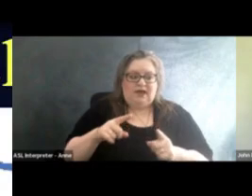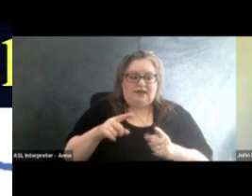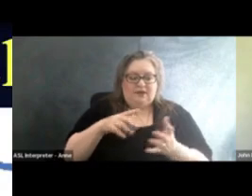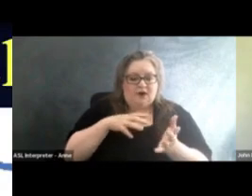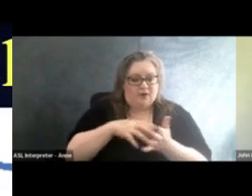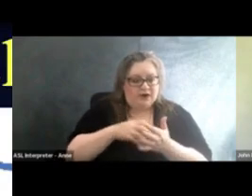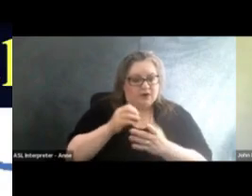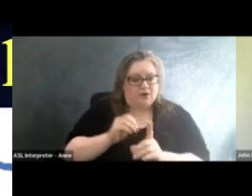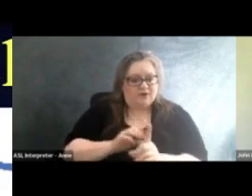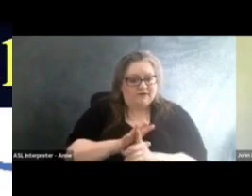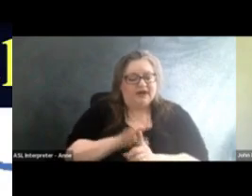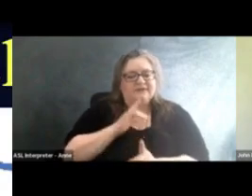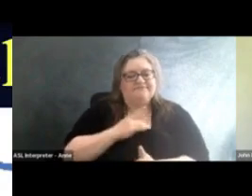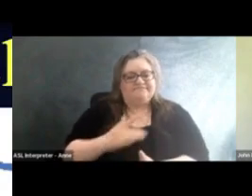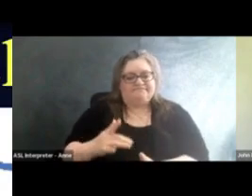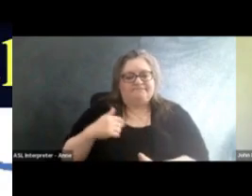more likely that we're going to